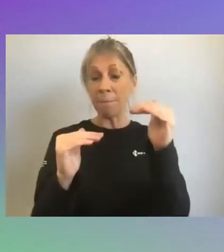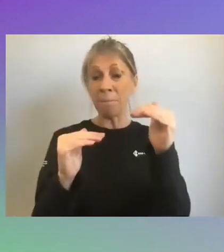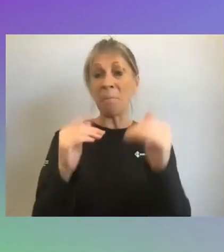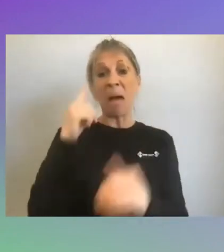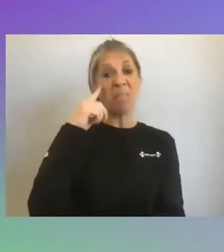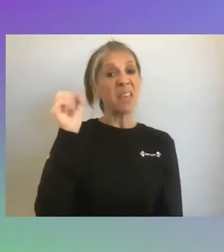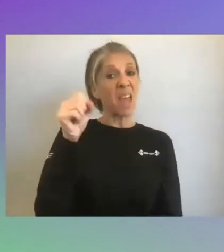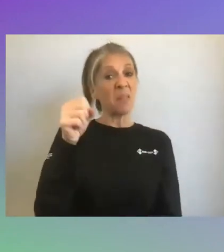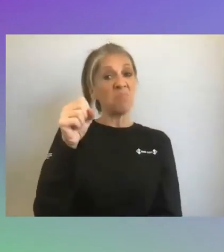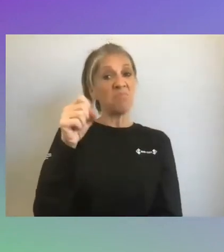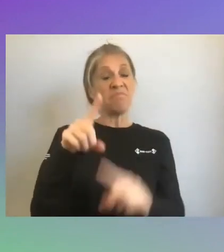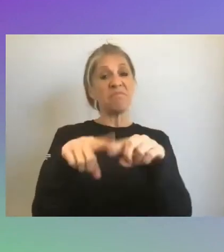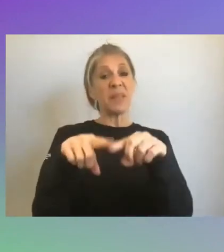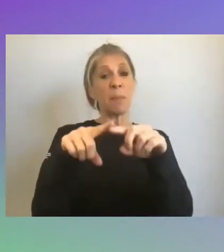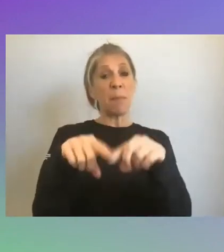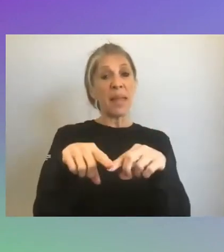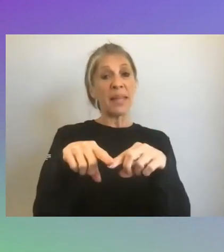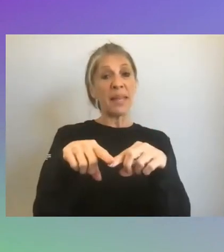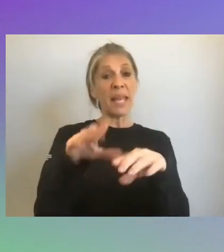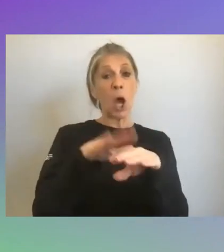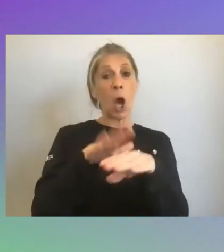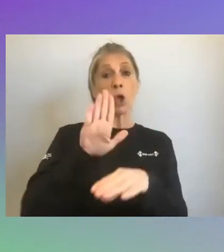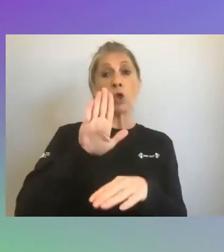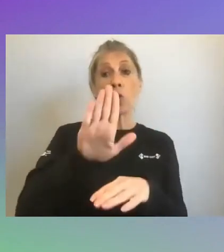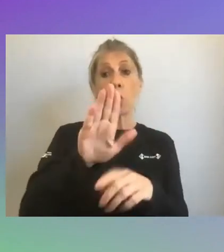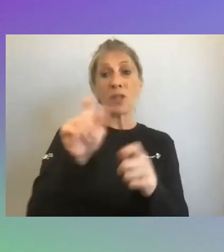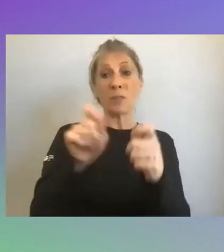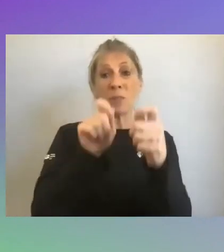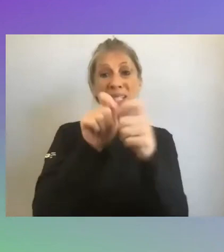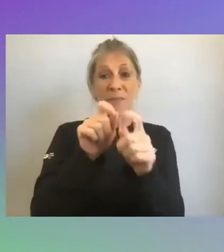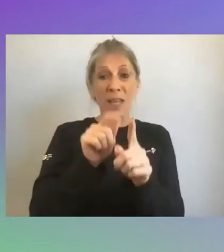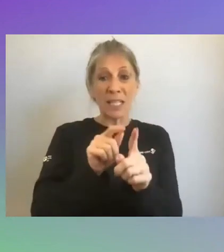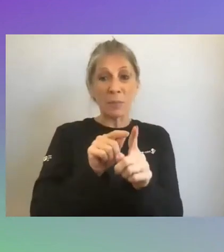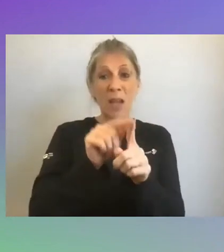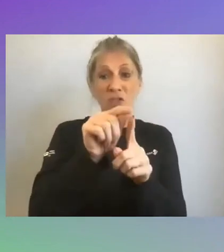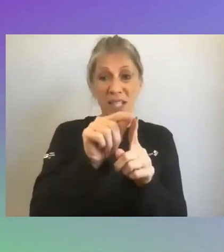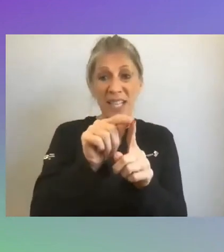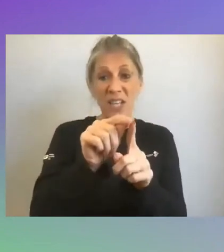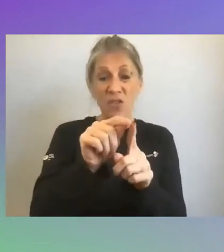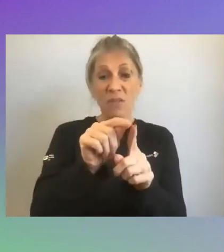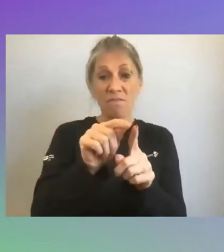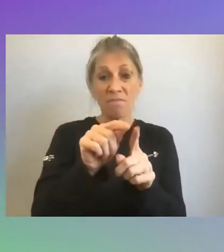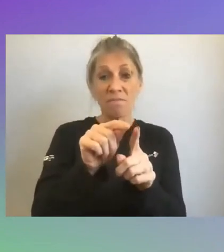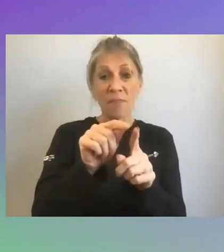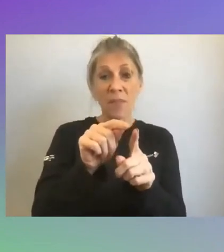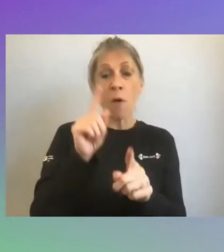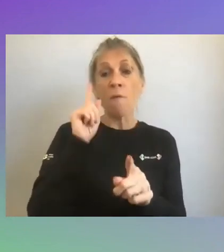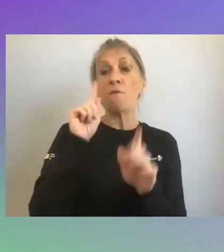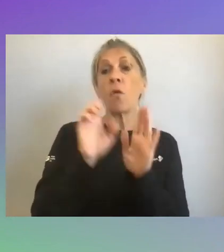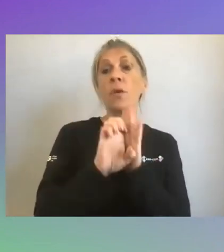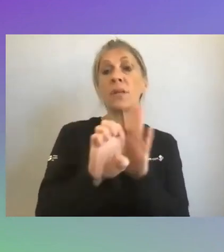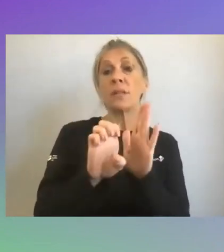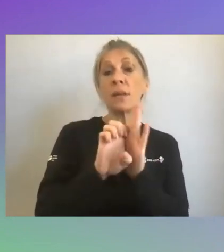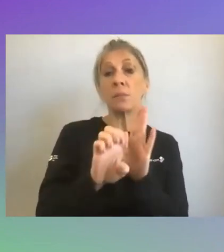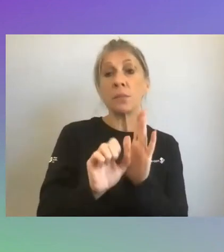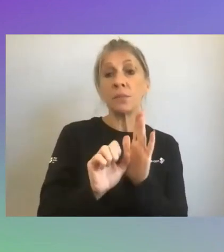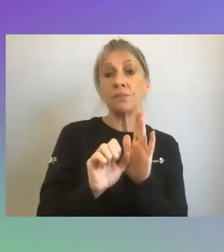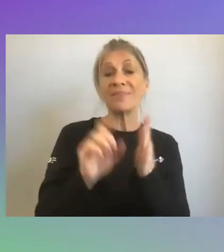depending on your particular specialization. Um, for instance